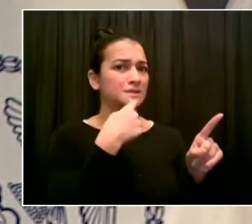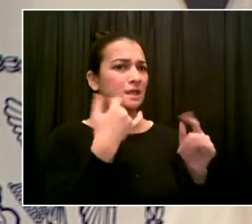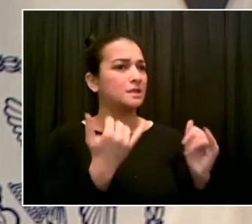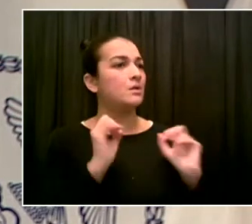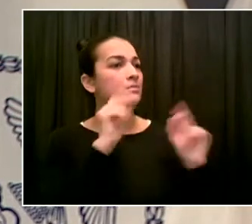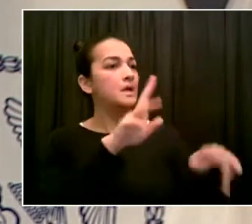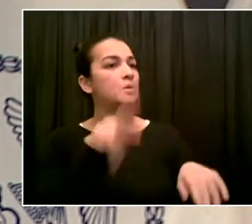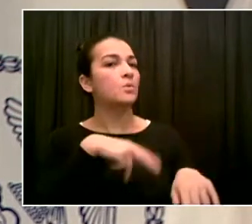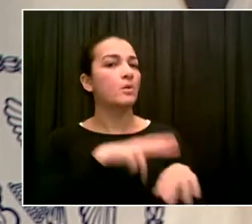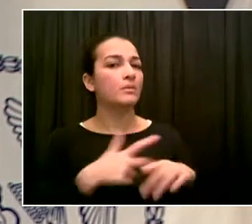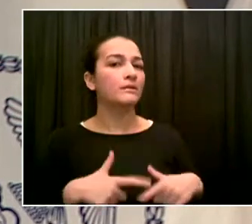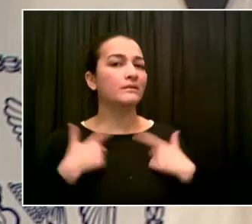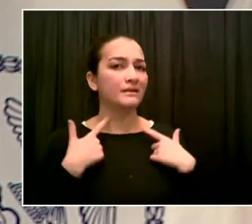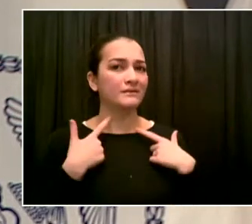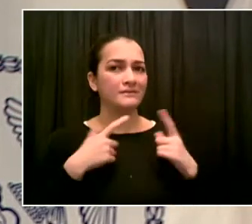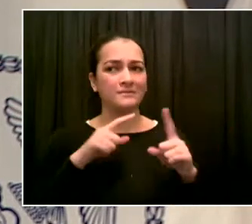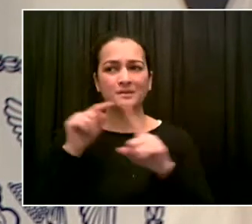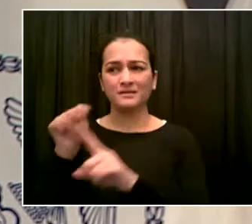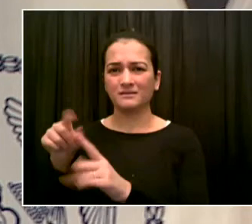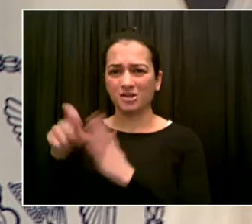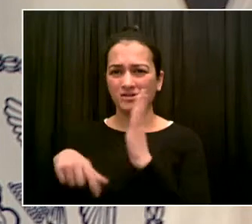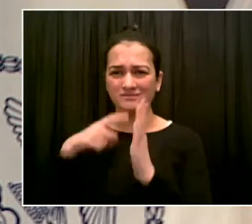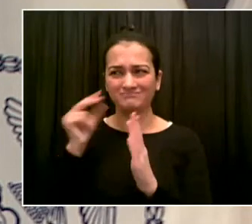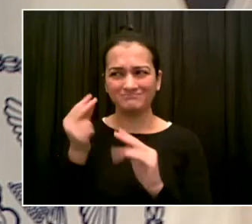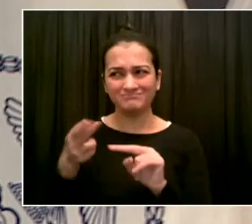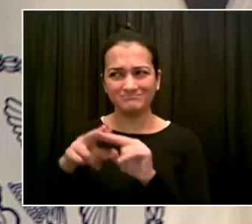CAN HAVE A